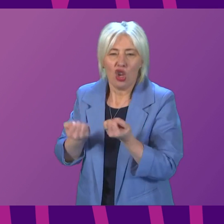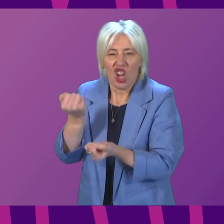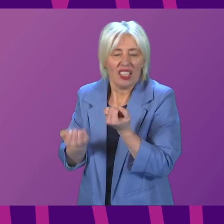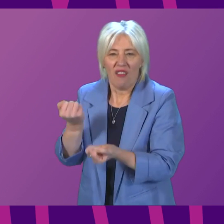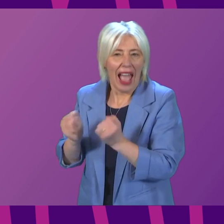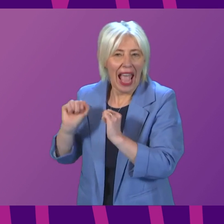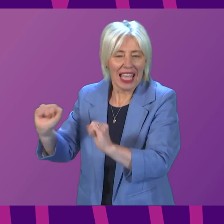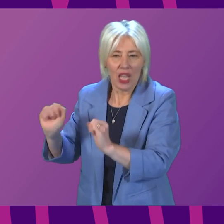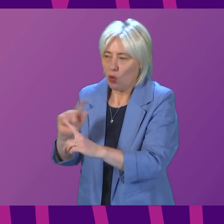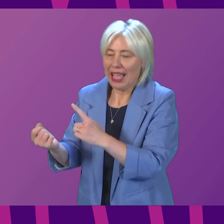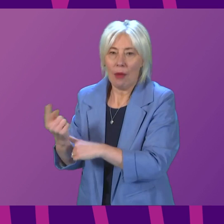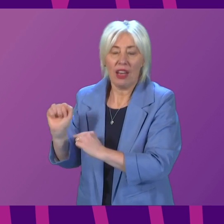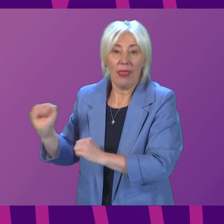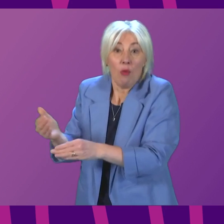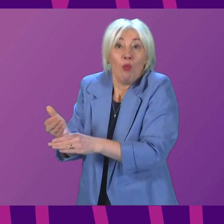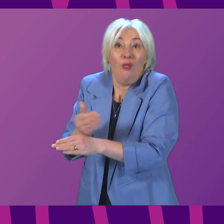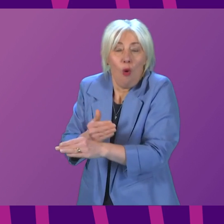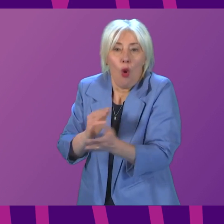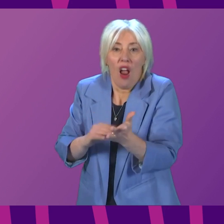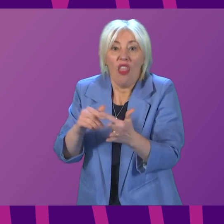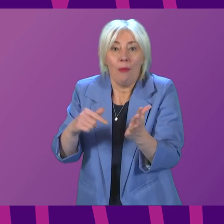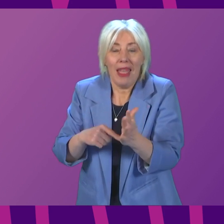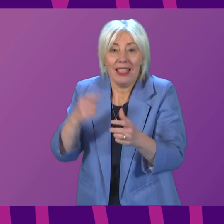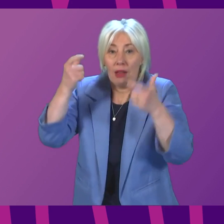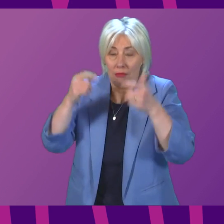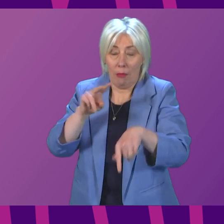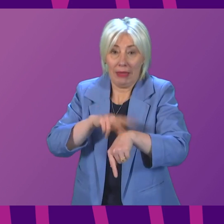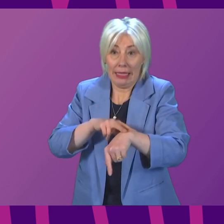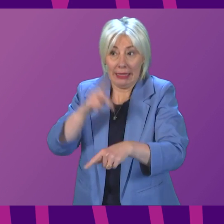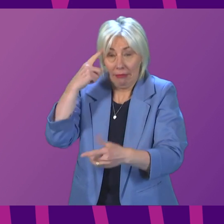That is before the Metropolitan Police judges whether there was any criminality involved.